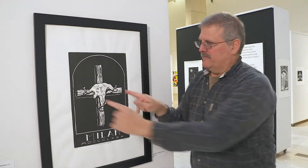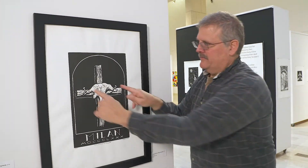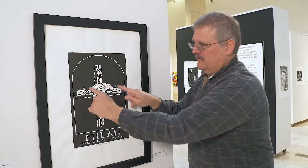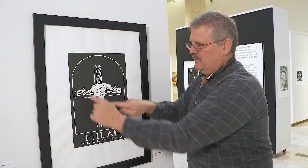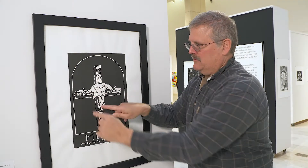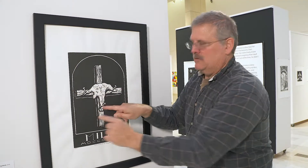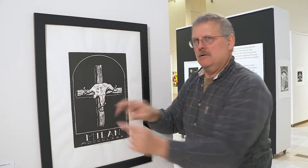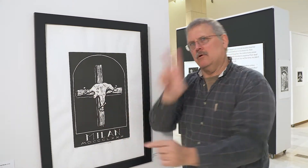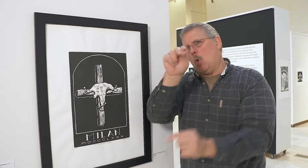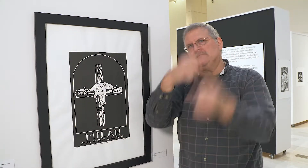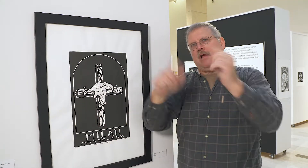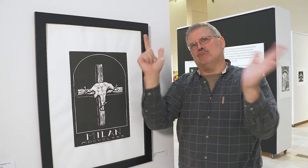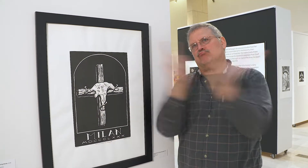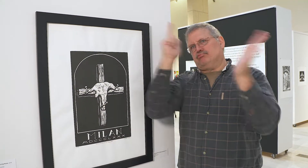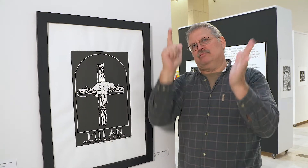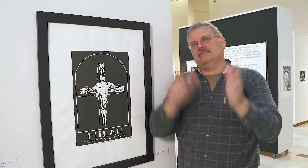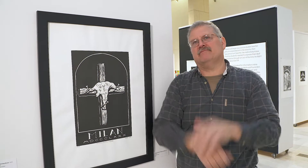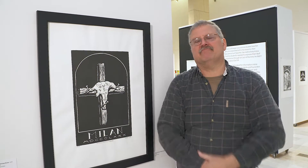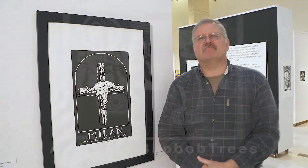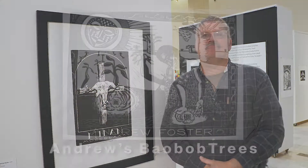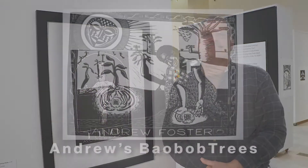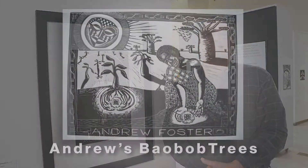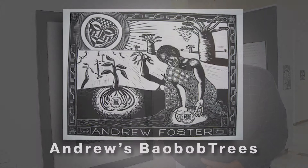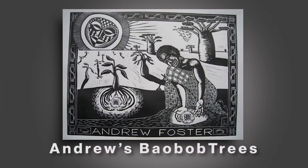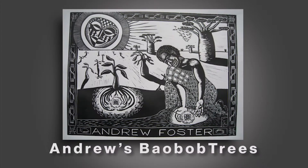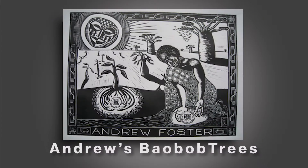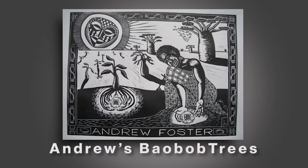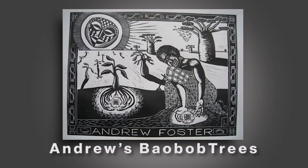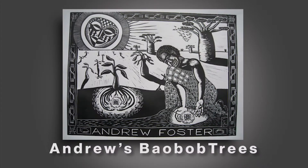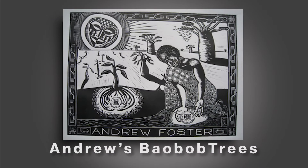Here the hand is crucified symbolizing sign language was now illegal.